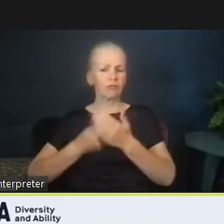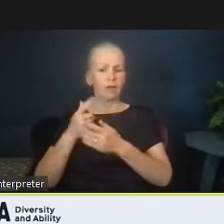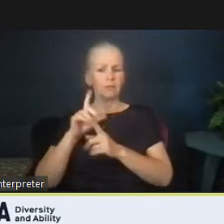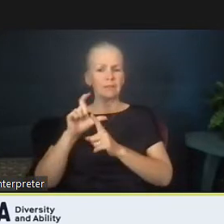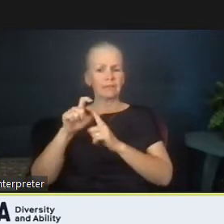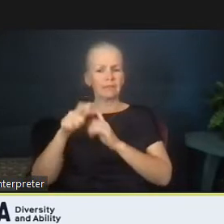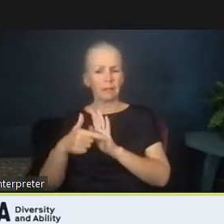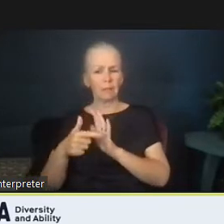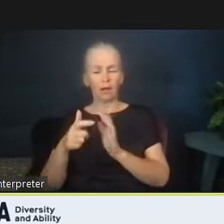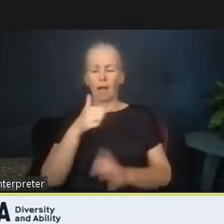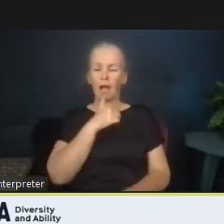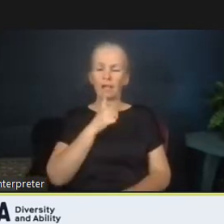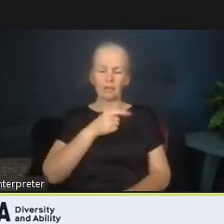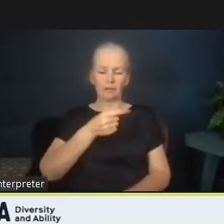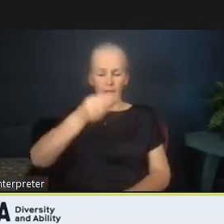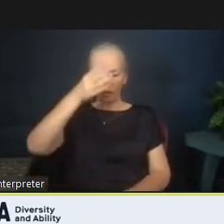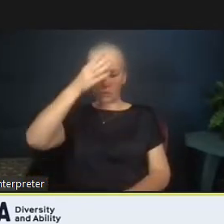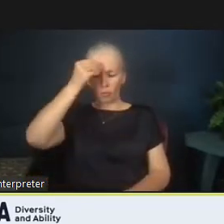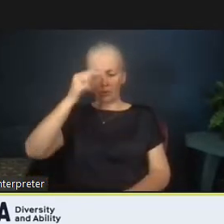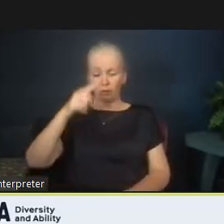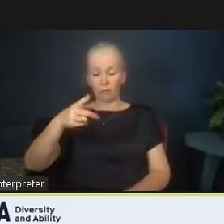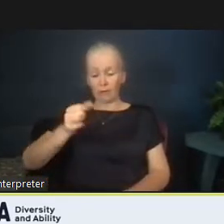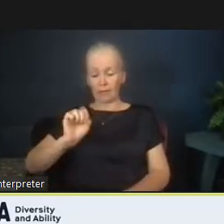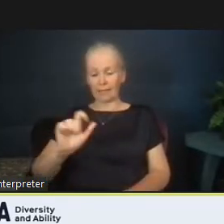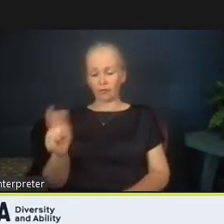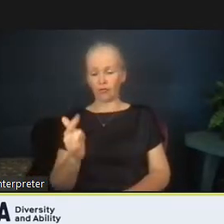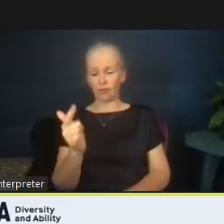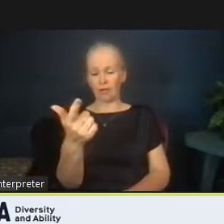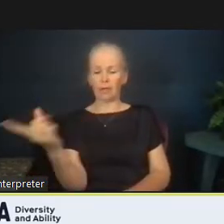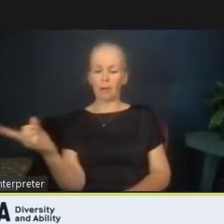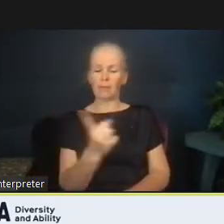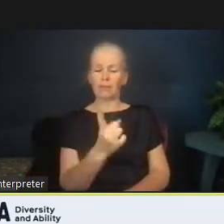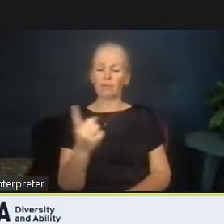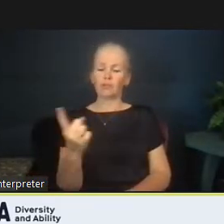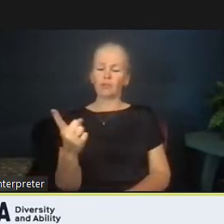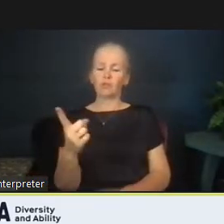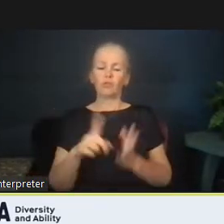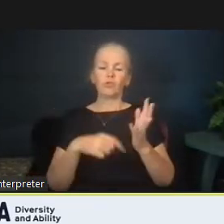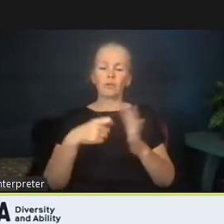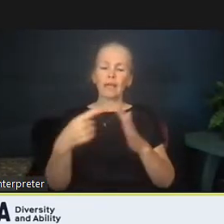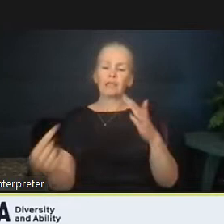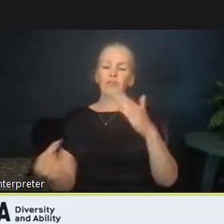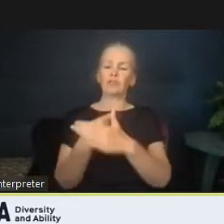knowledge of learning about him and his journey and coming to the UK as a refugee seeking asylum